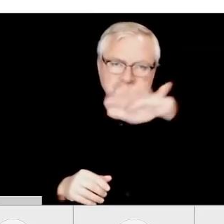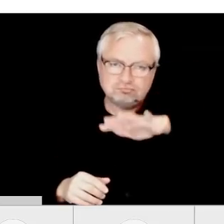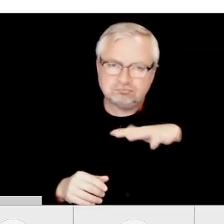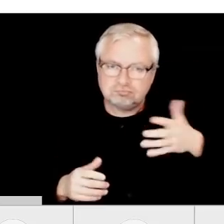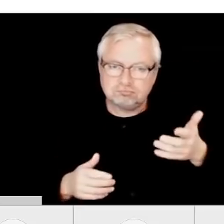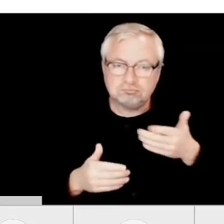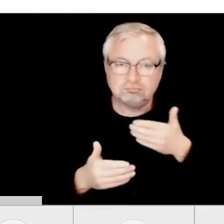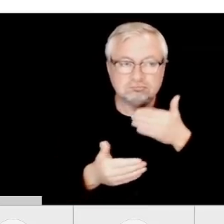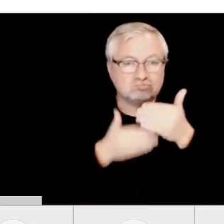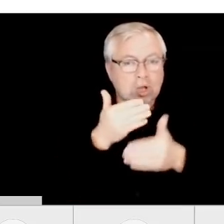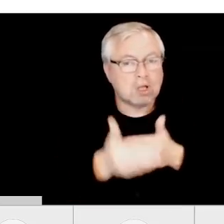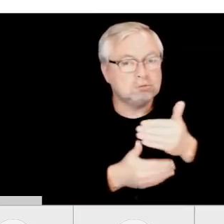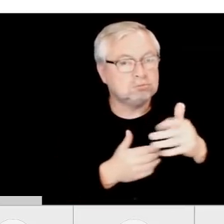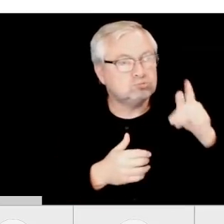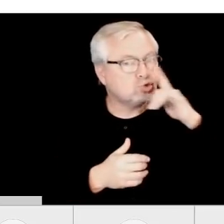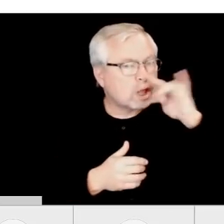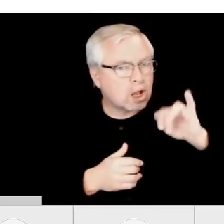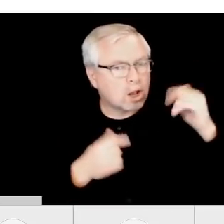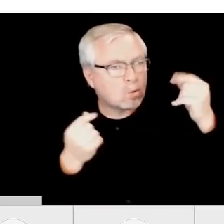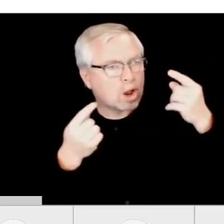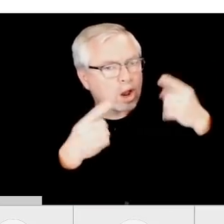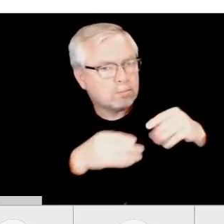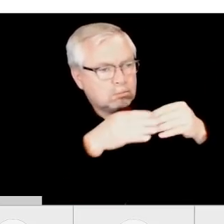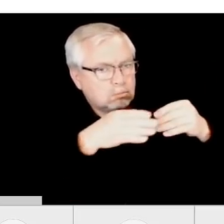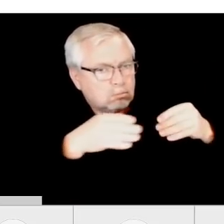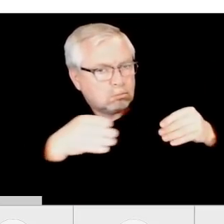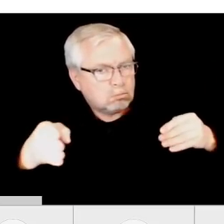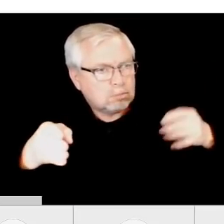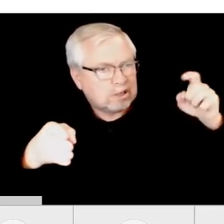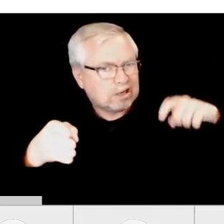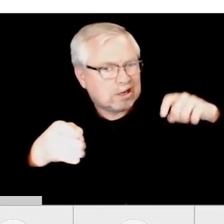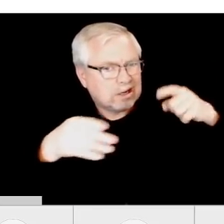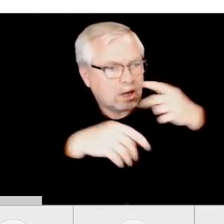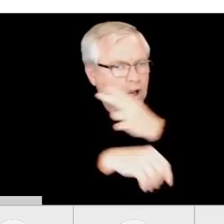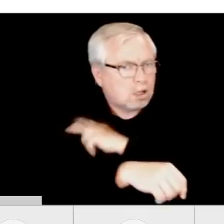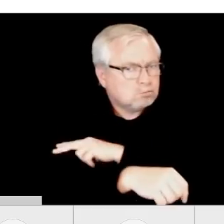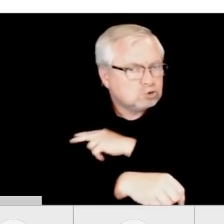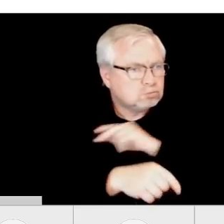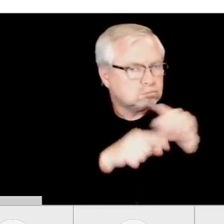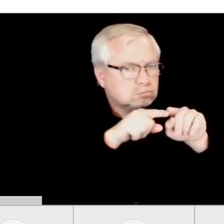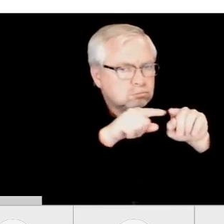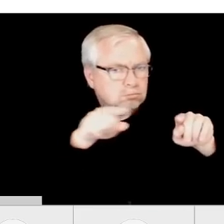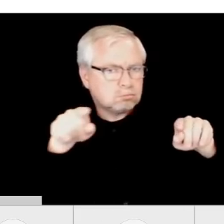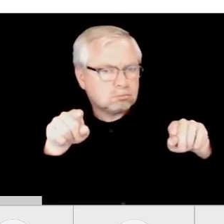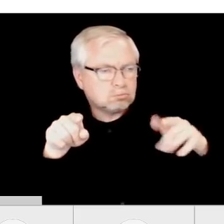parameters and needs for hospital care and mortality that we have observed